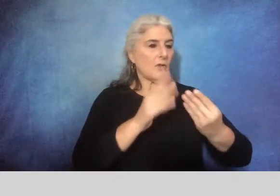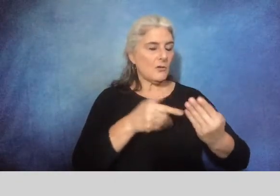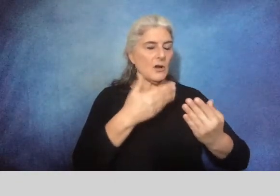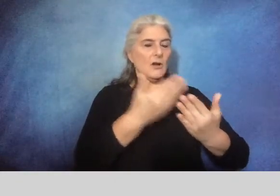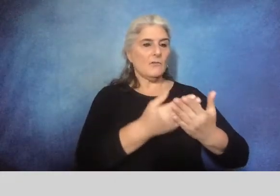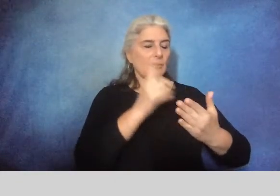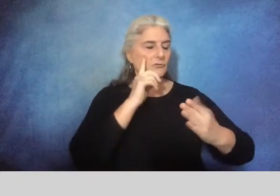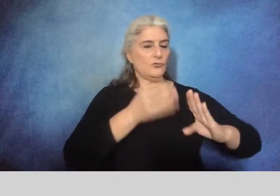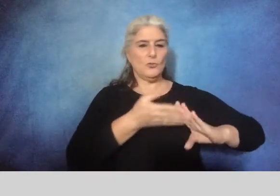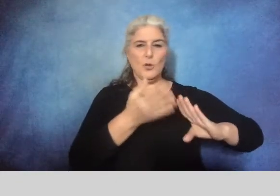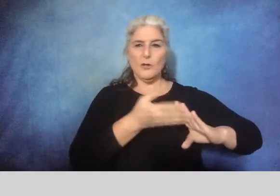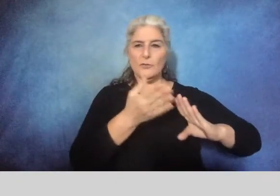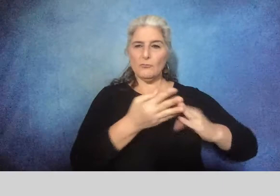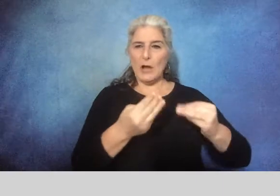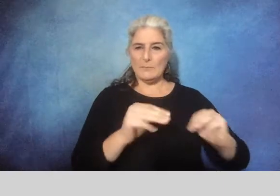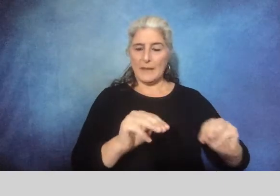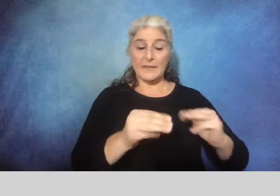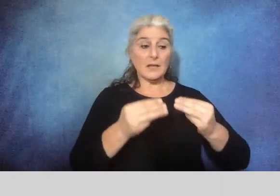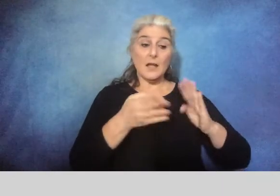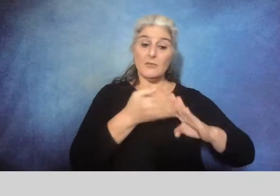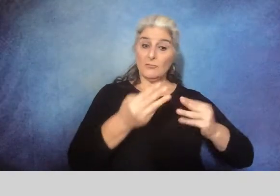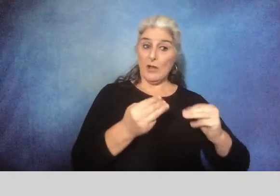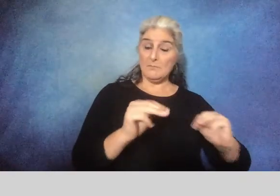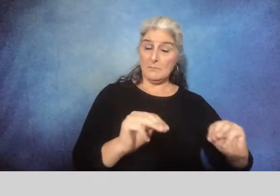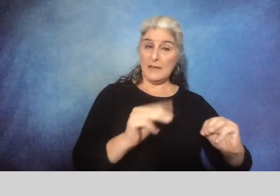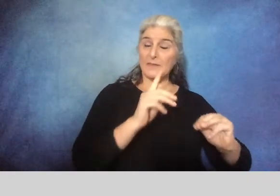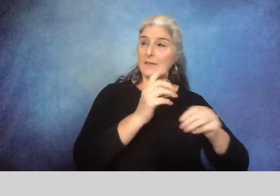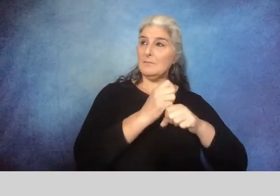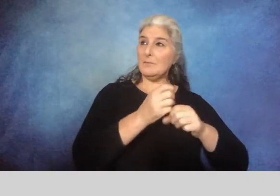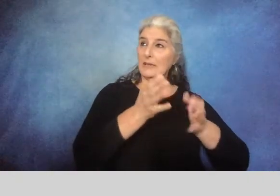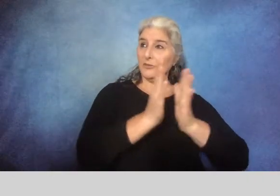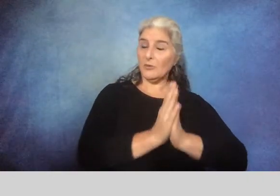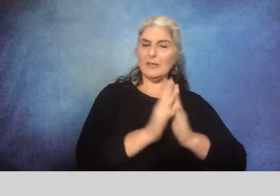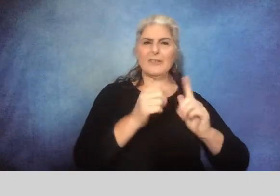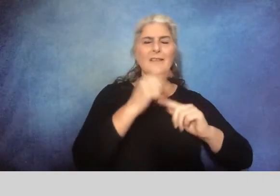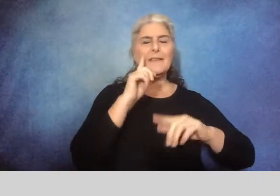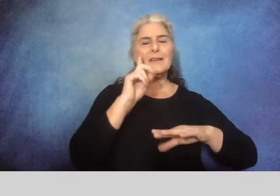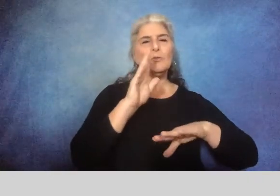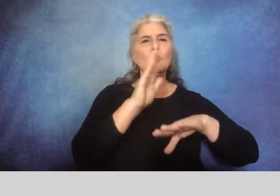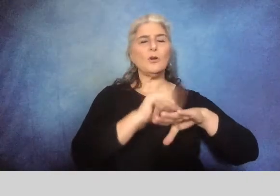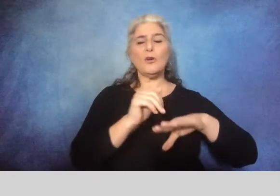So run method makes a request and then it goes about calling the register hook to print the output.